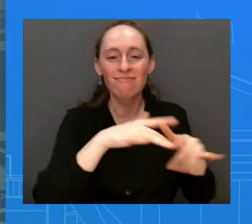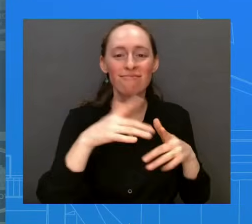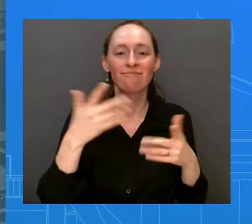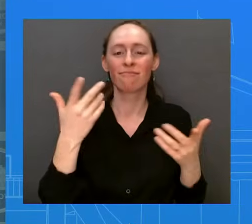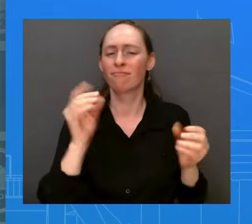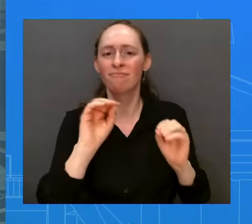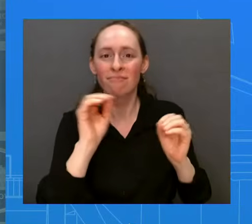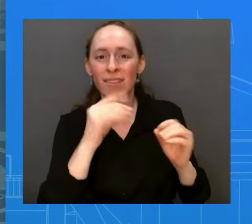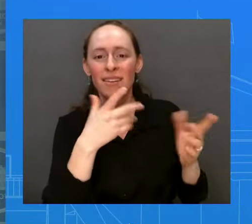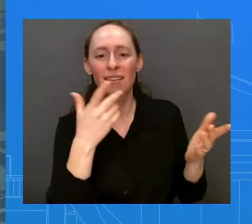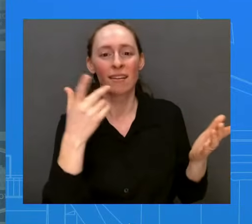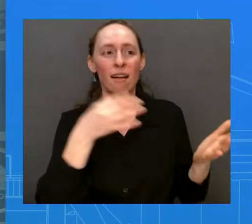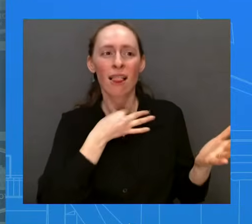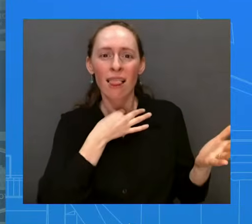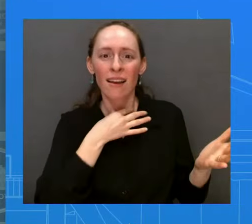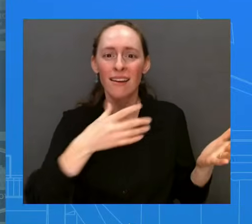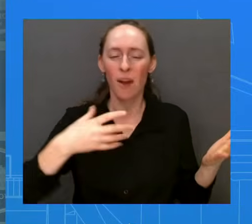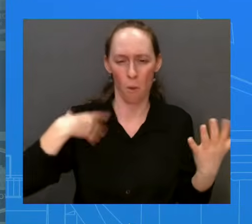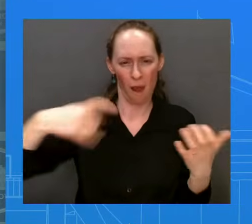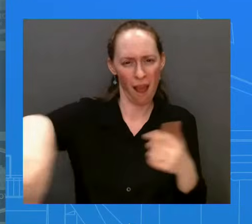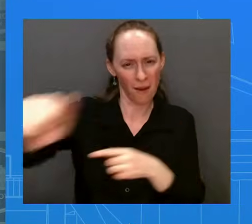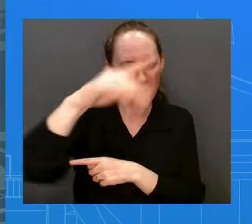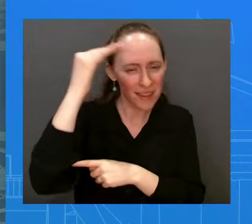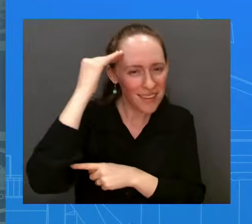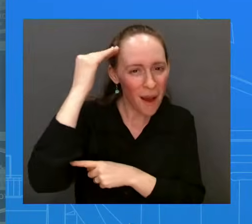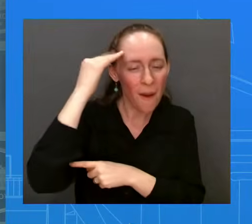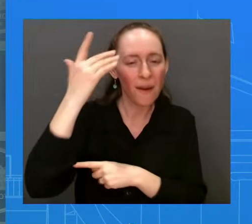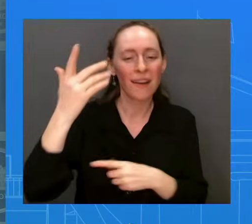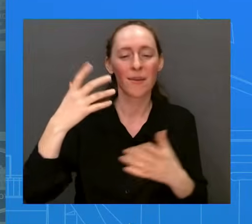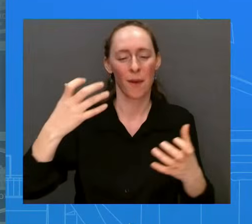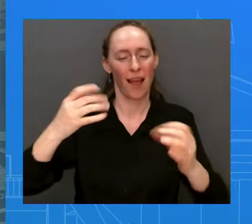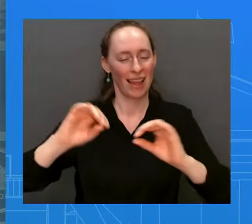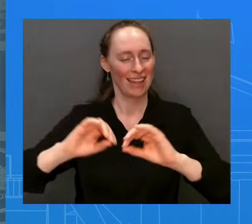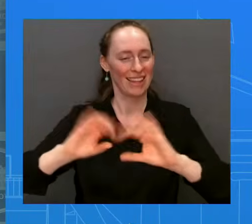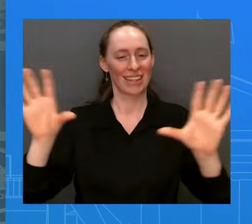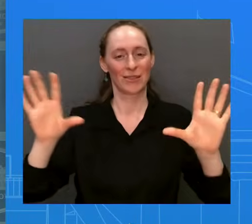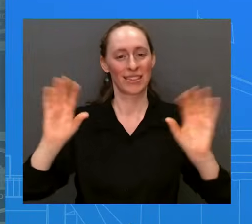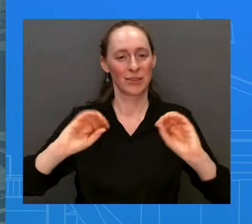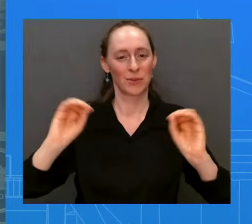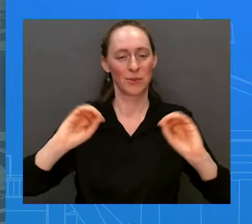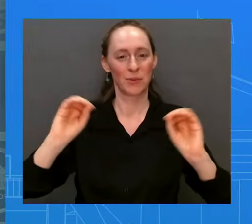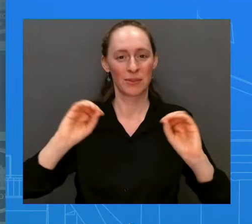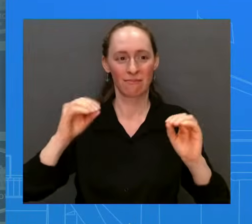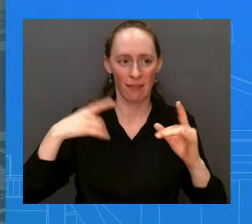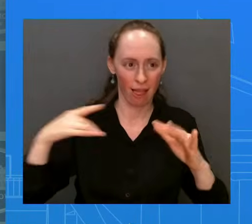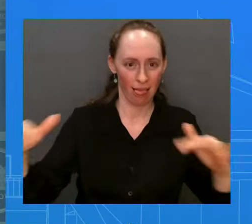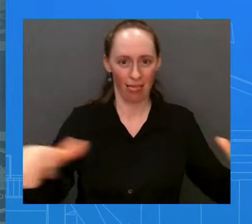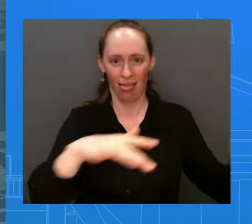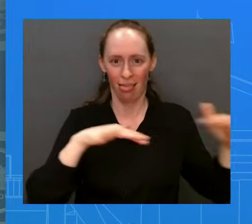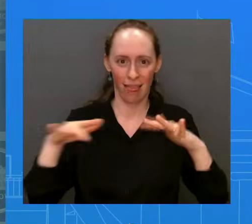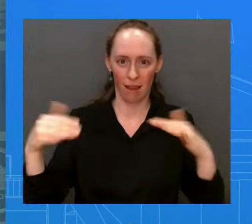And it was important for us to say that from here because we've been hearing a lot about it. The Press: Are you disappointed by that? Ms. Jean-Pierre: I -- I'm not -- --